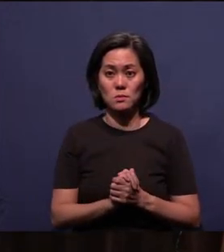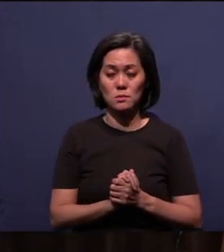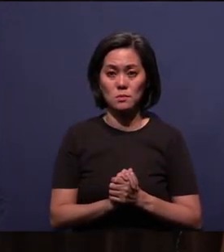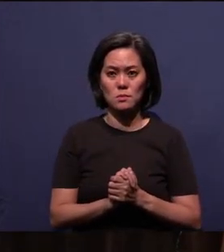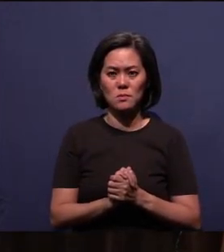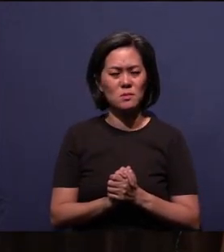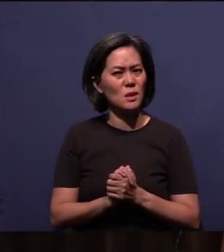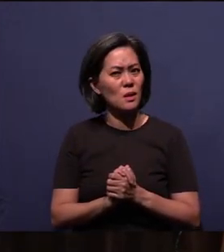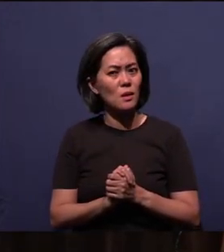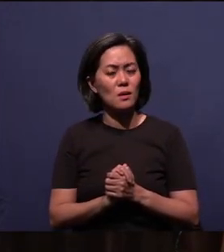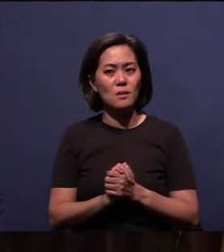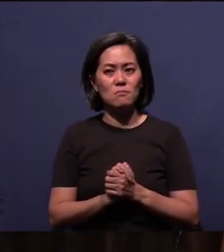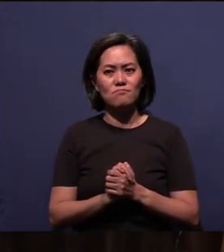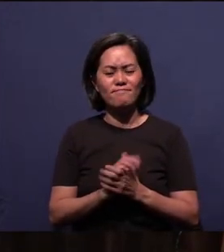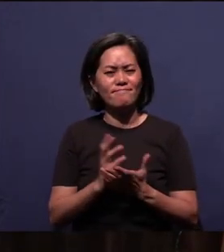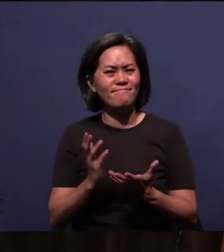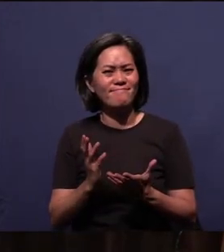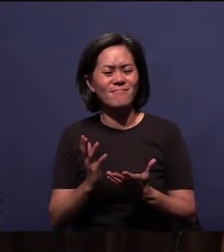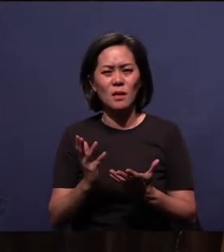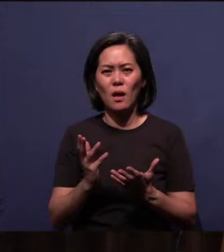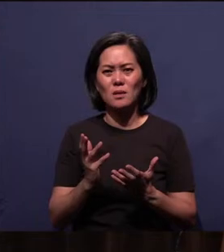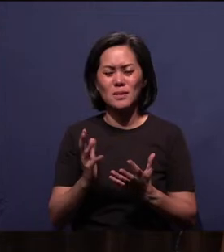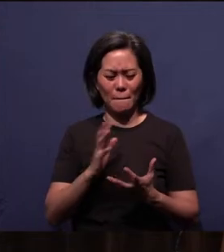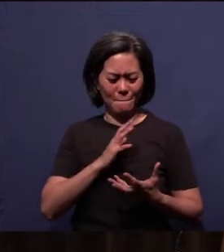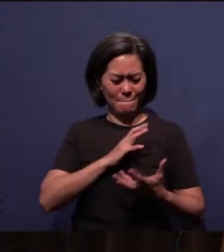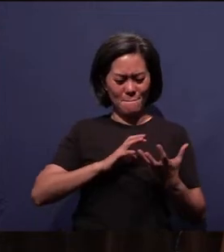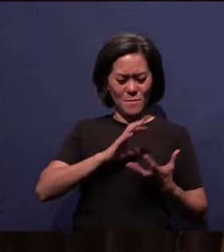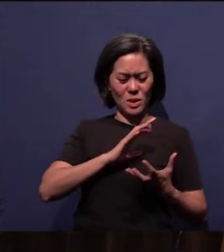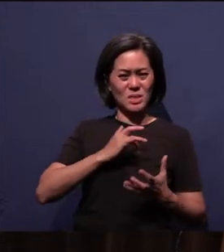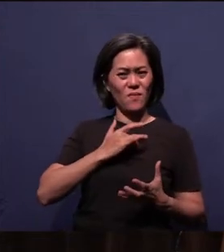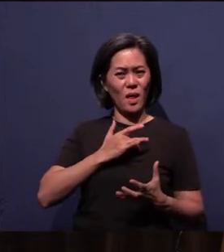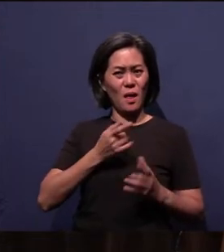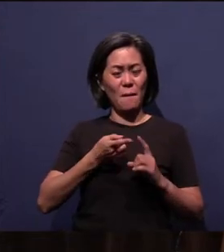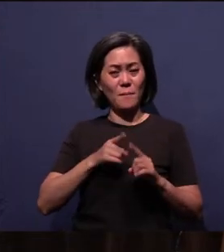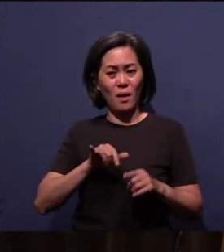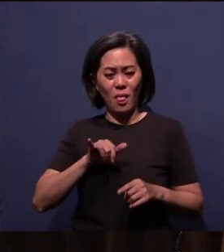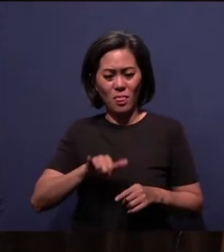It's such a mixed feeling, but isn't that what our Christian faith is about?